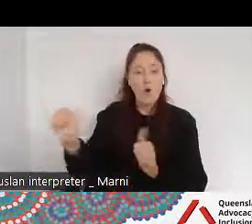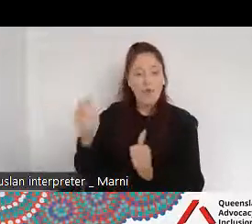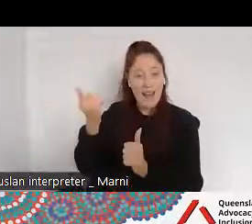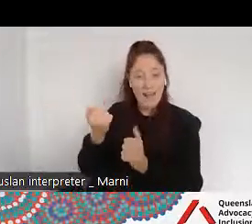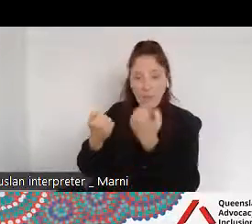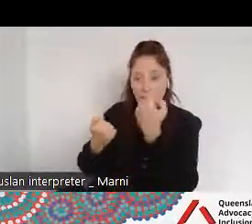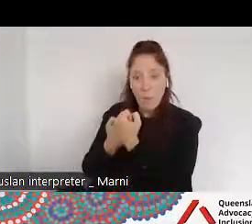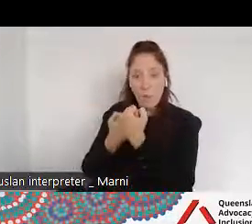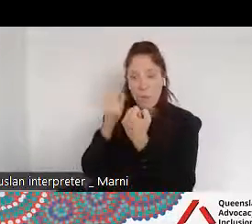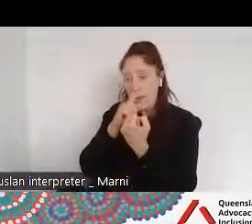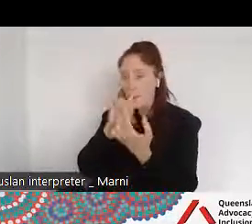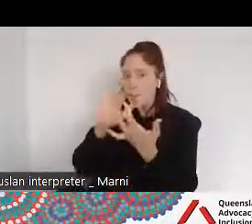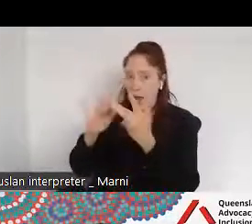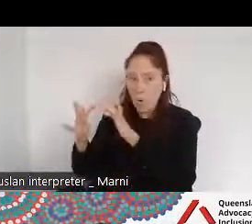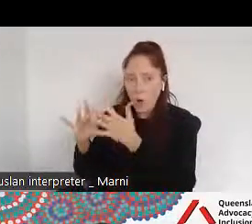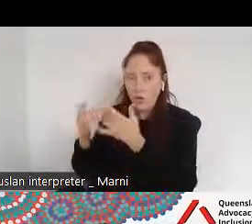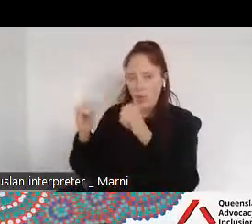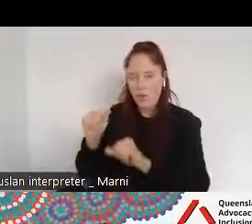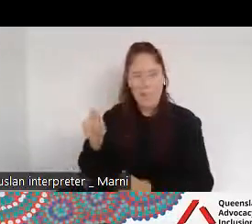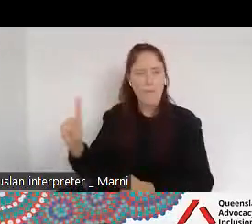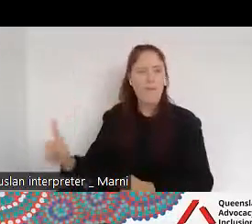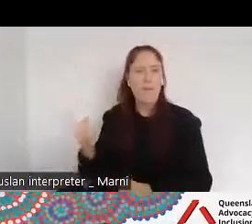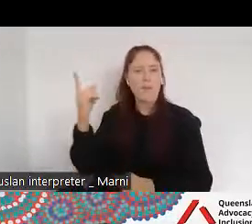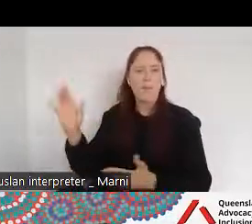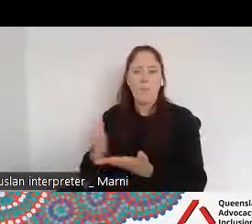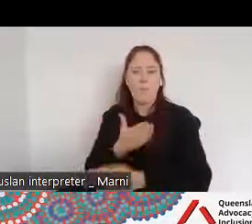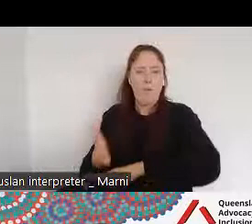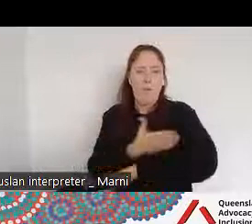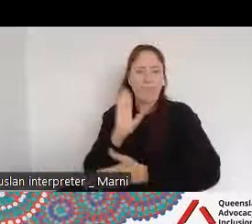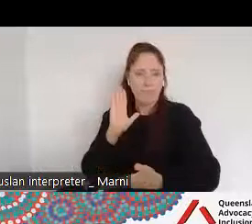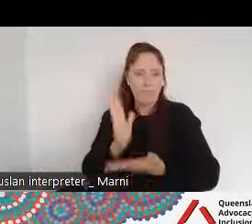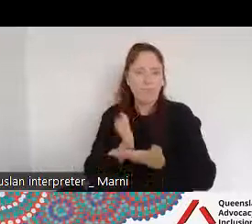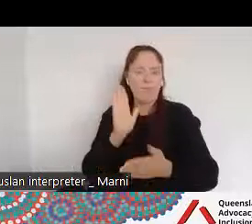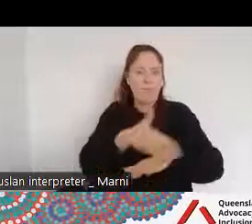decisions can be approved or ratified by the tribunal. There's a more formal basis, so